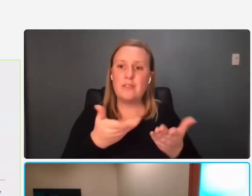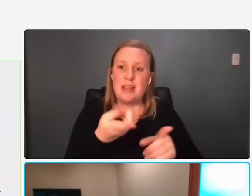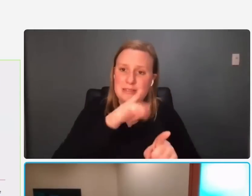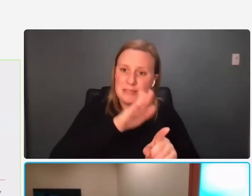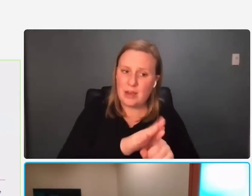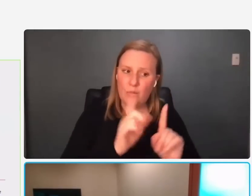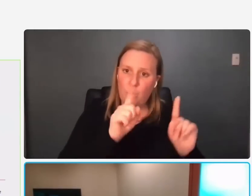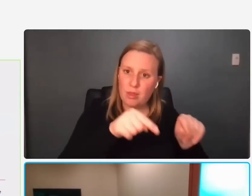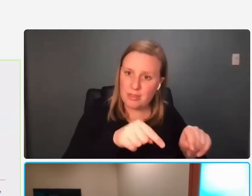service and how it is delivered.